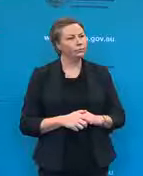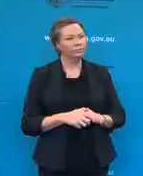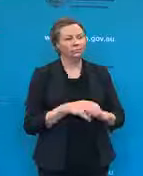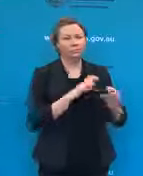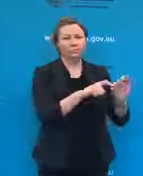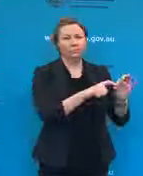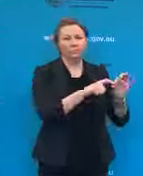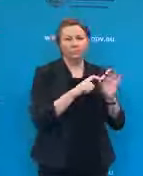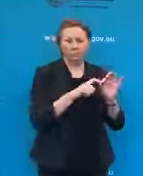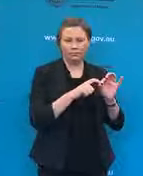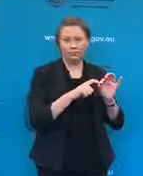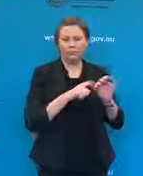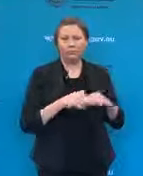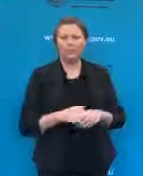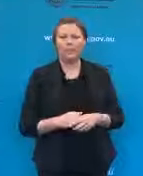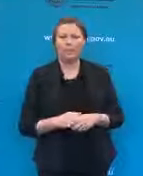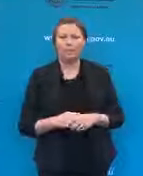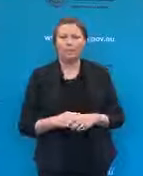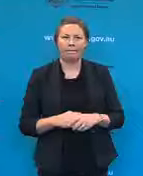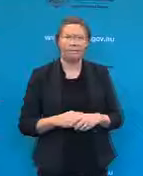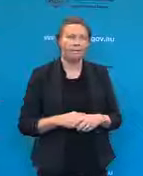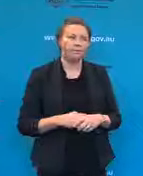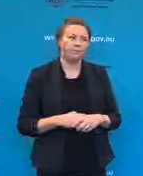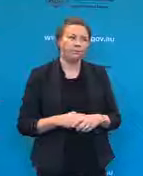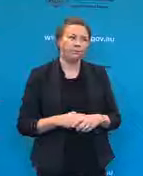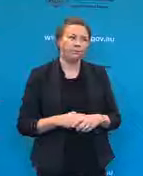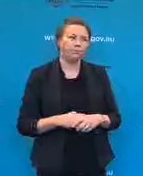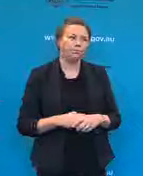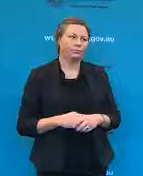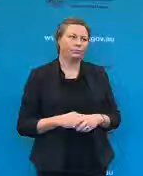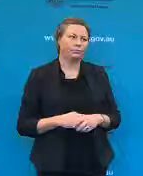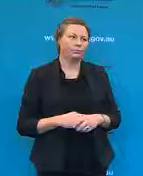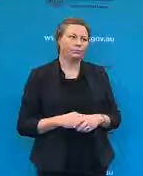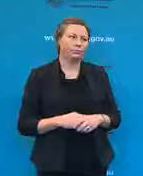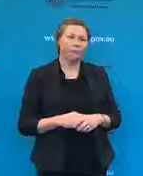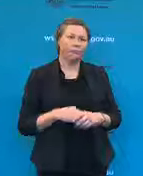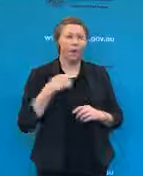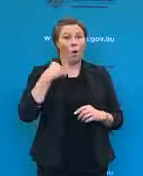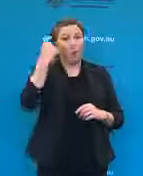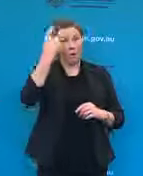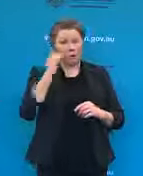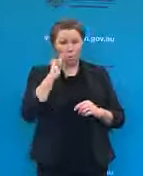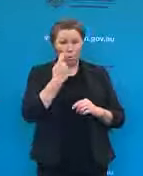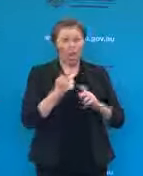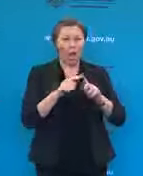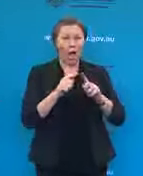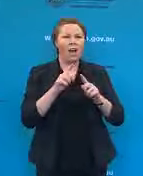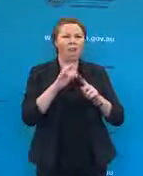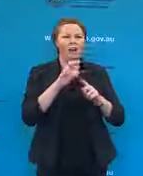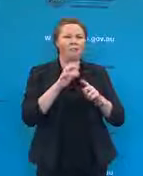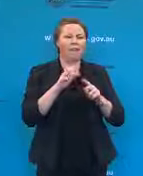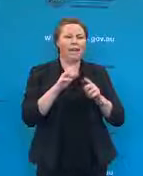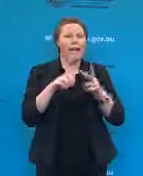what with a number of cases to say, this localised area is now going to have a 2-week quarantine? I think the decision about a local doctor would